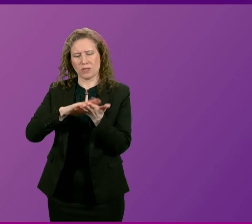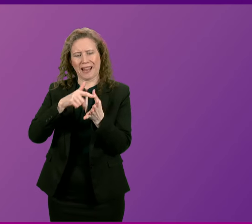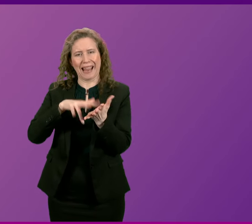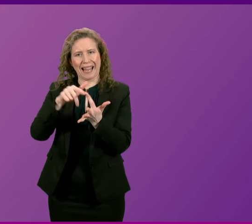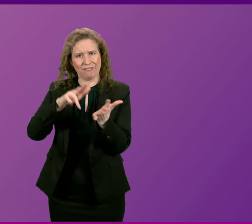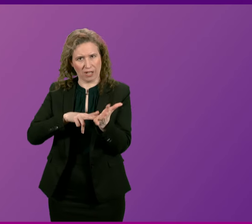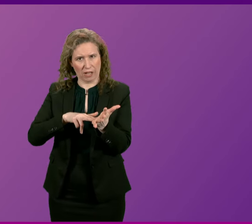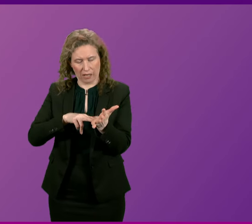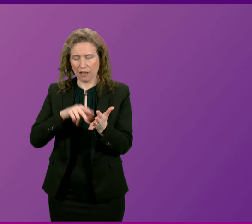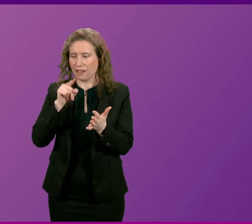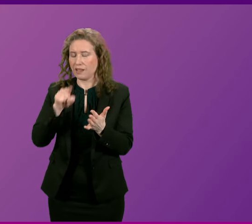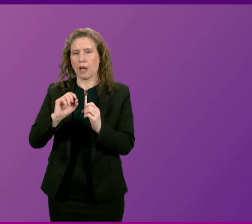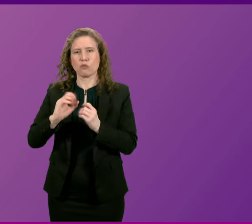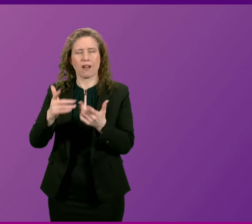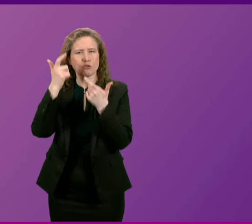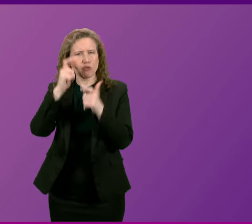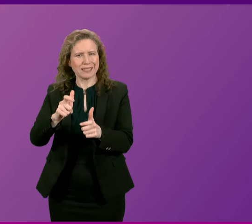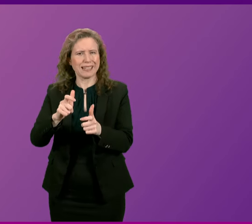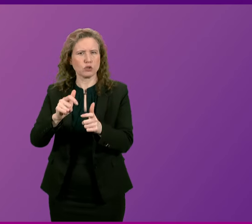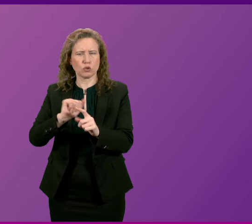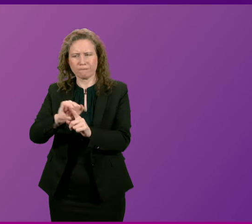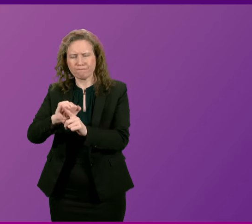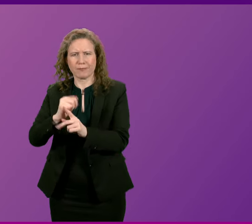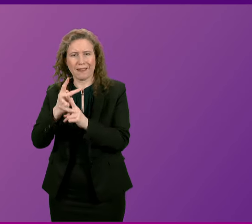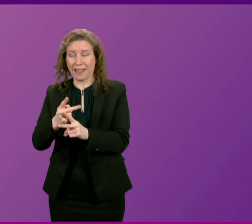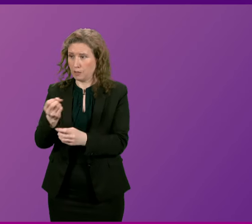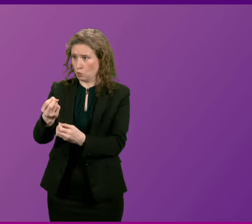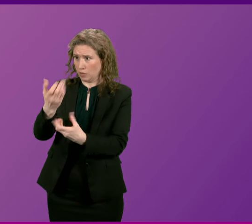which provides residential rehab care. Its people told me directly that they have the ability to